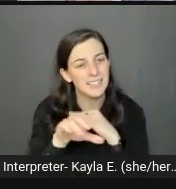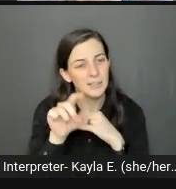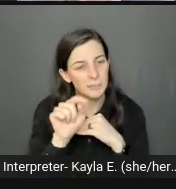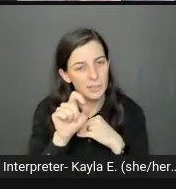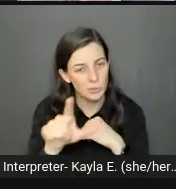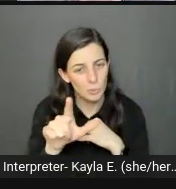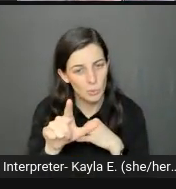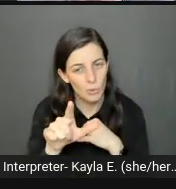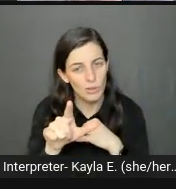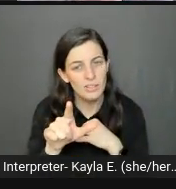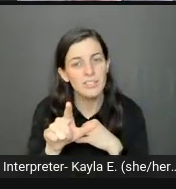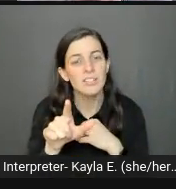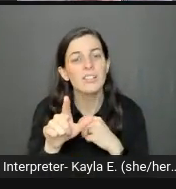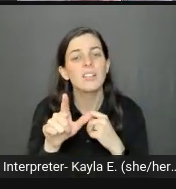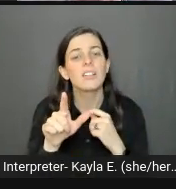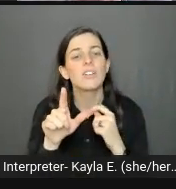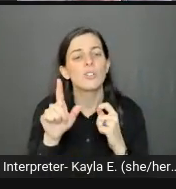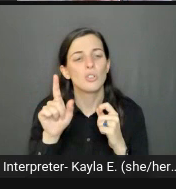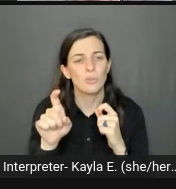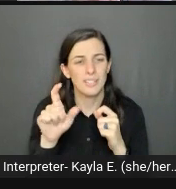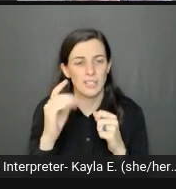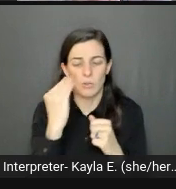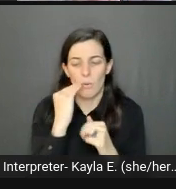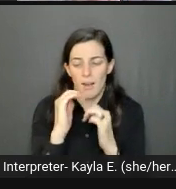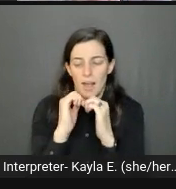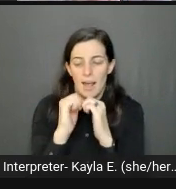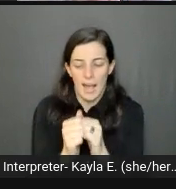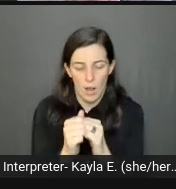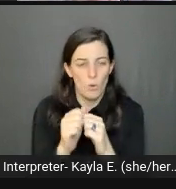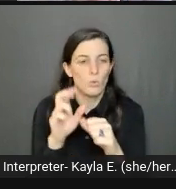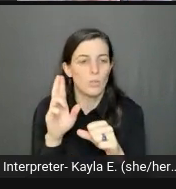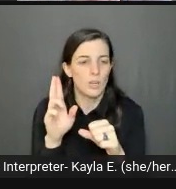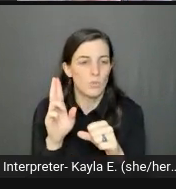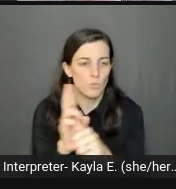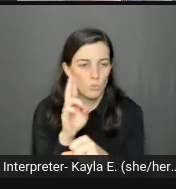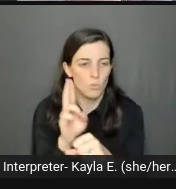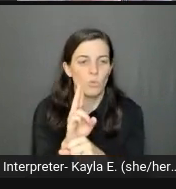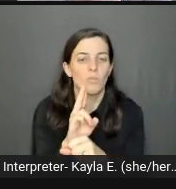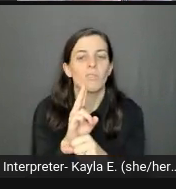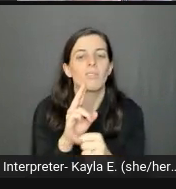You need to know how they work, so you could understand the results.